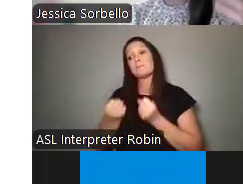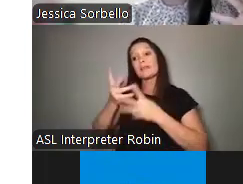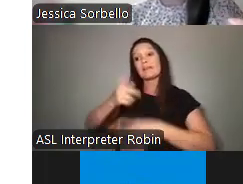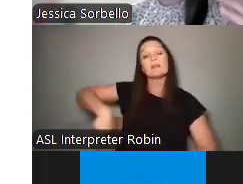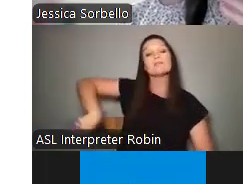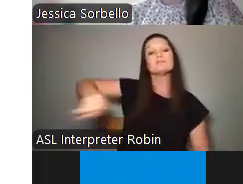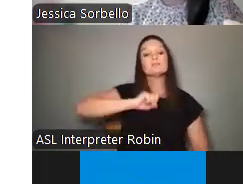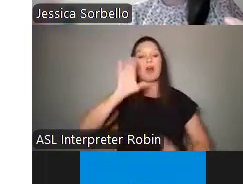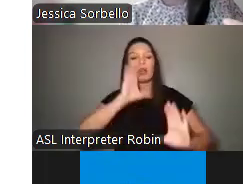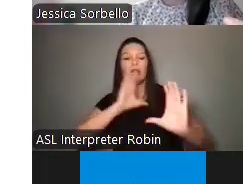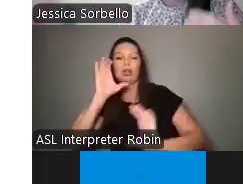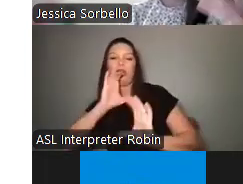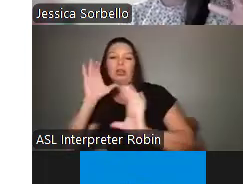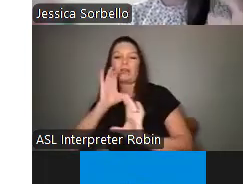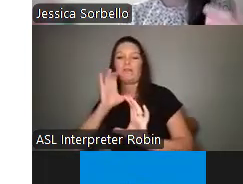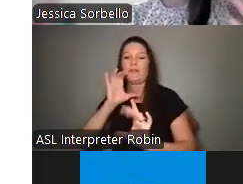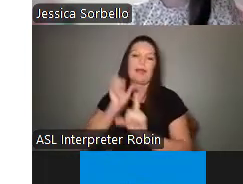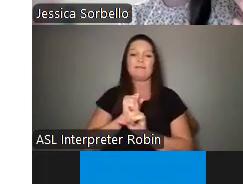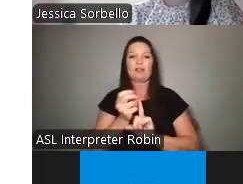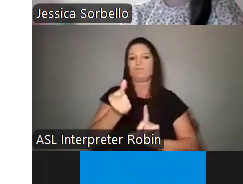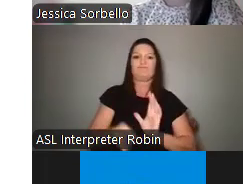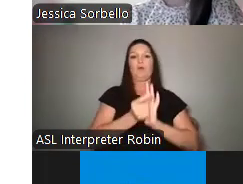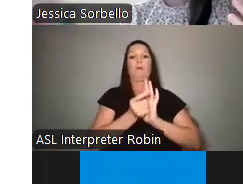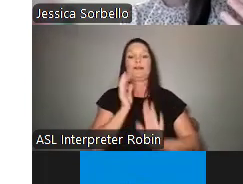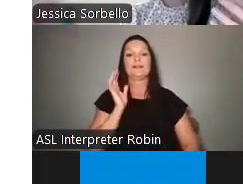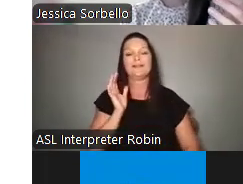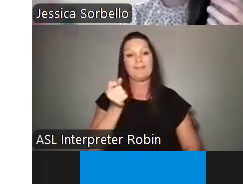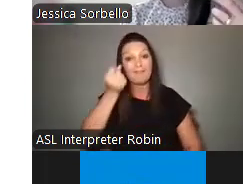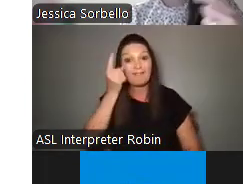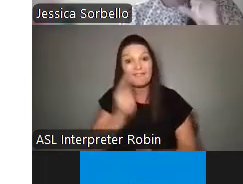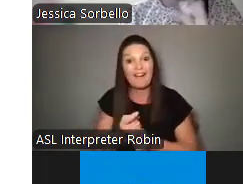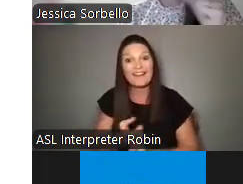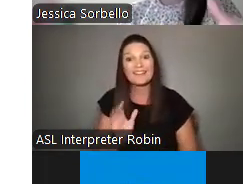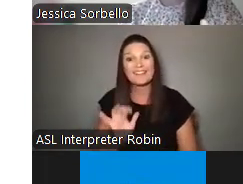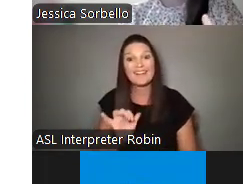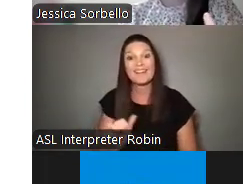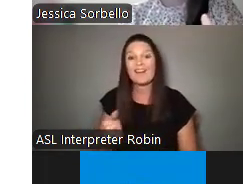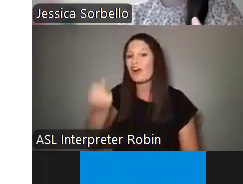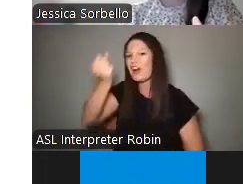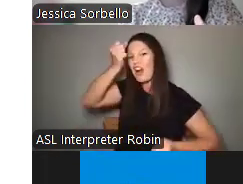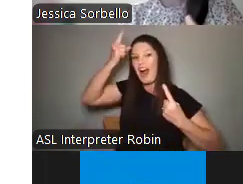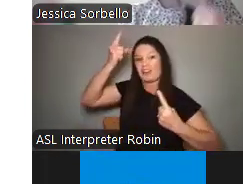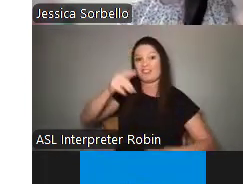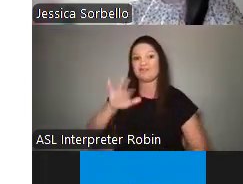if we don't say everyone gets this. The likelihood those folks coming out of long term stays are going to assume you